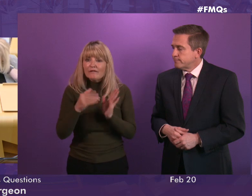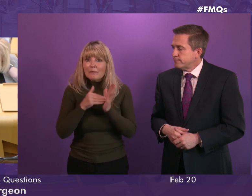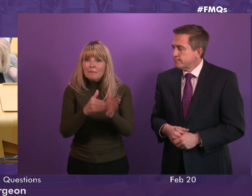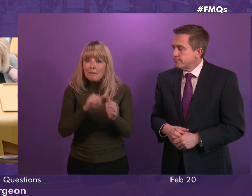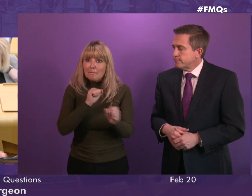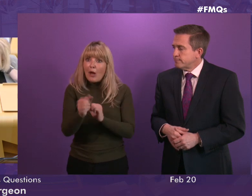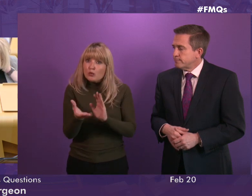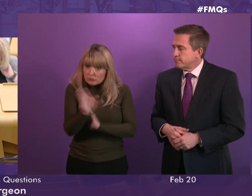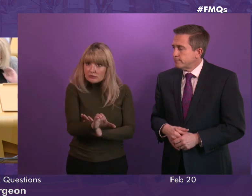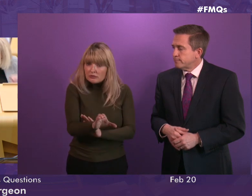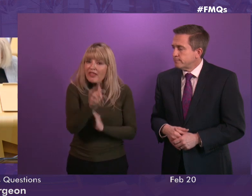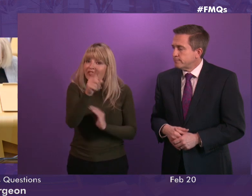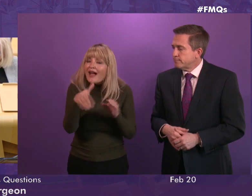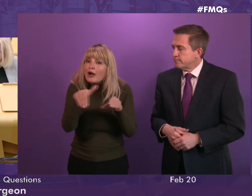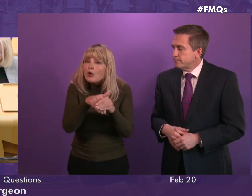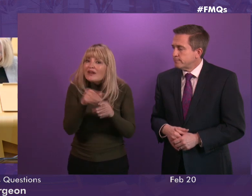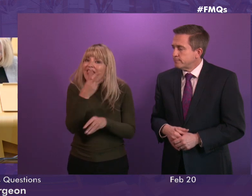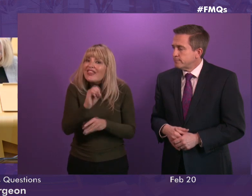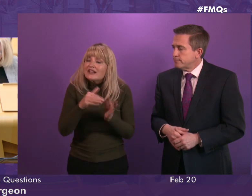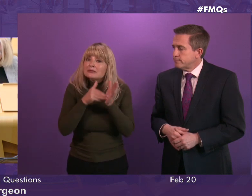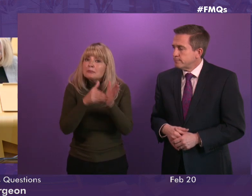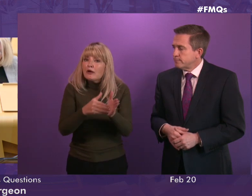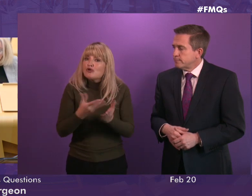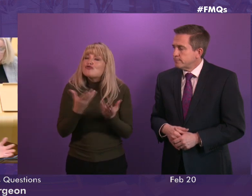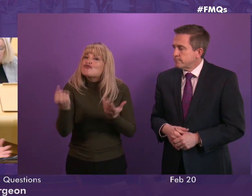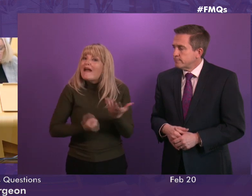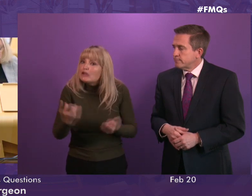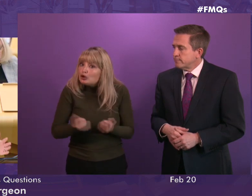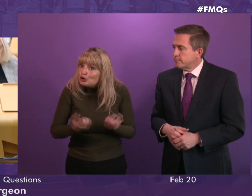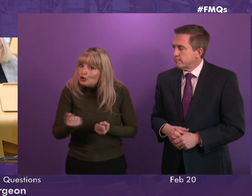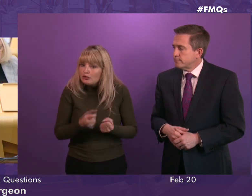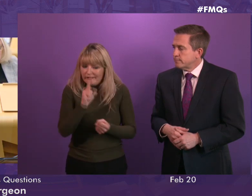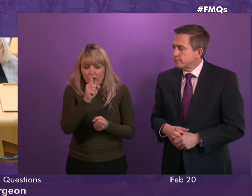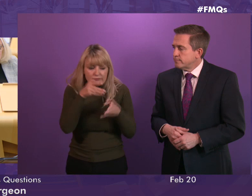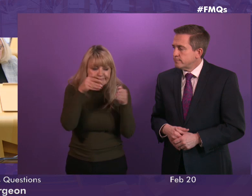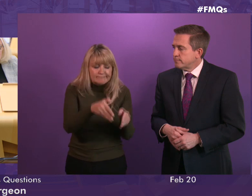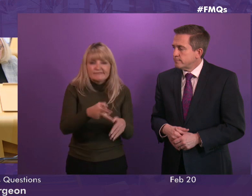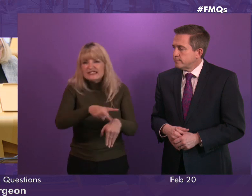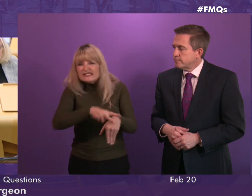which included a £30 million increase in revenue funding for staffing and other operational